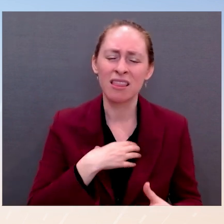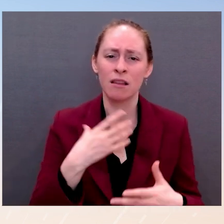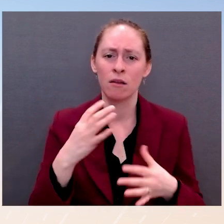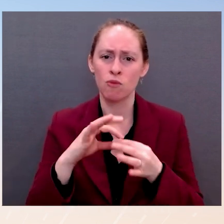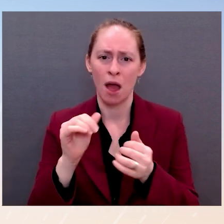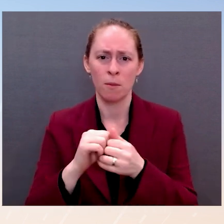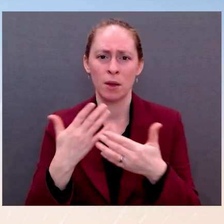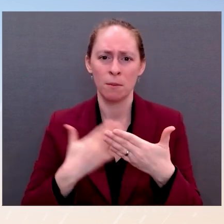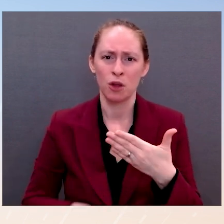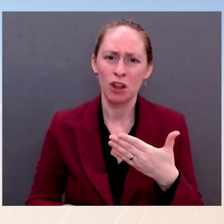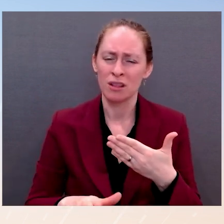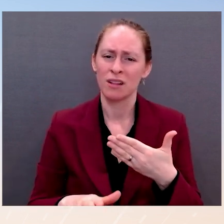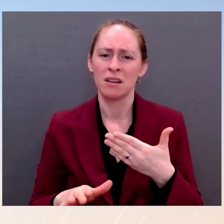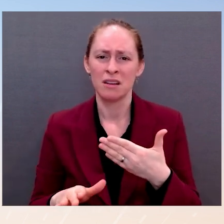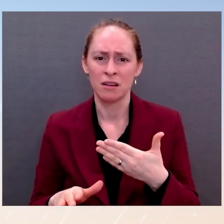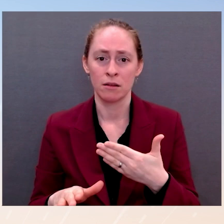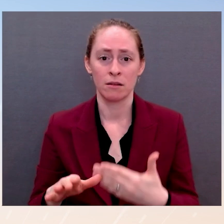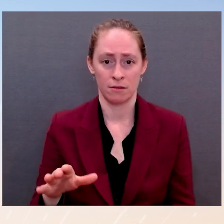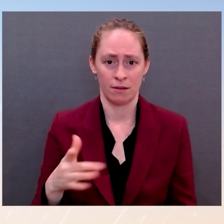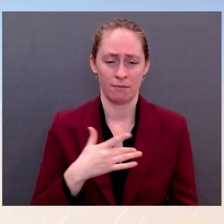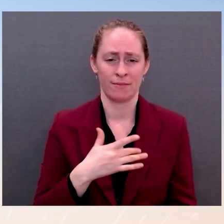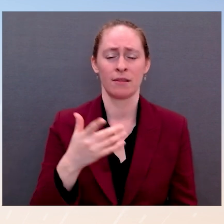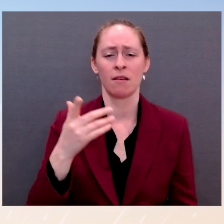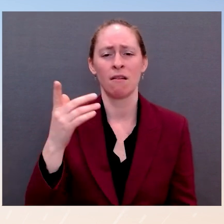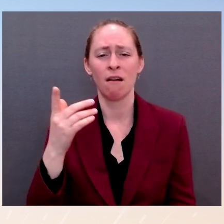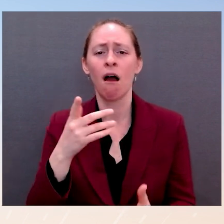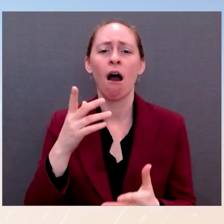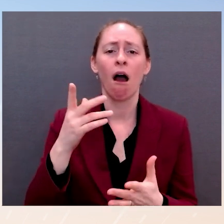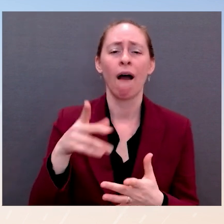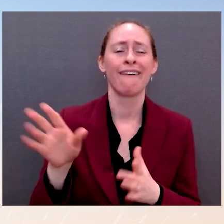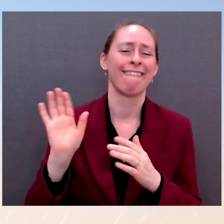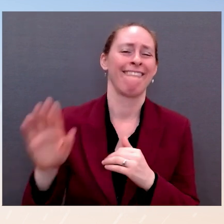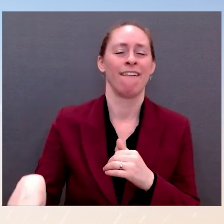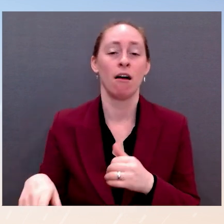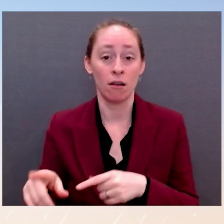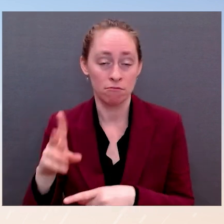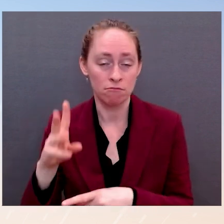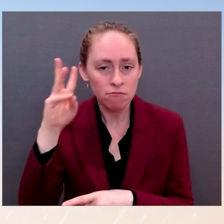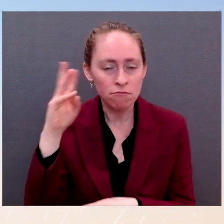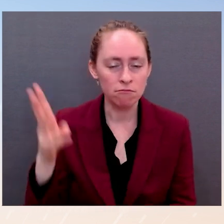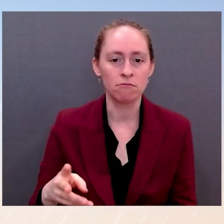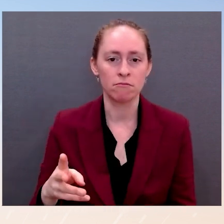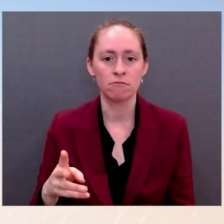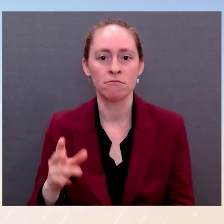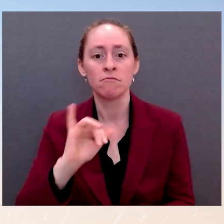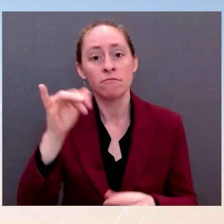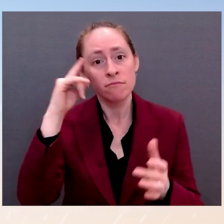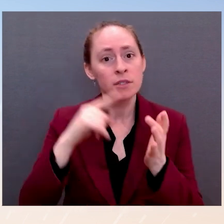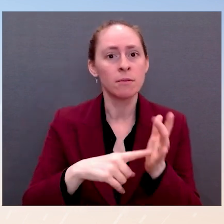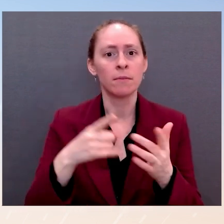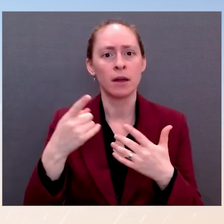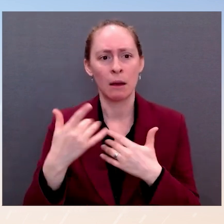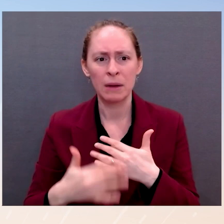are minimized are discounted. There is a lot of history going back about this, and when we talk about something where the symptom